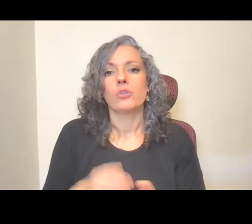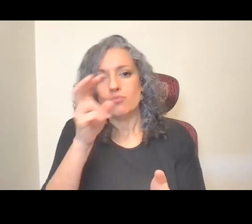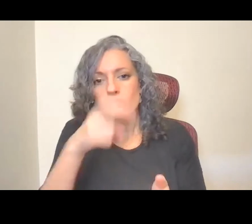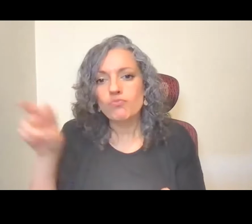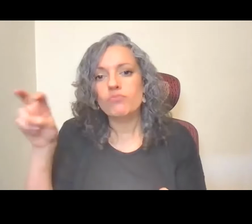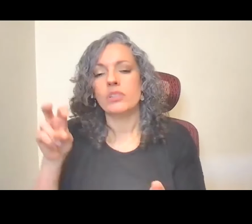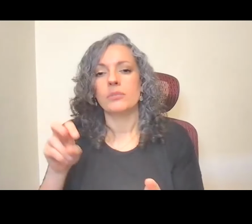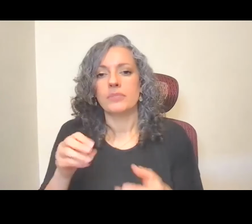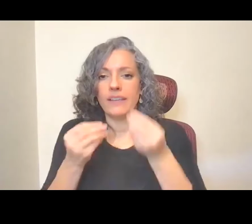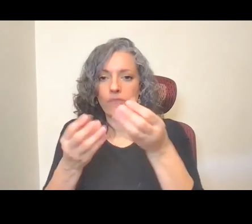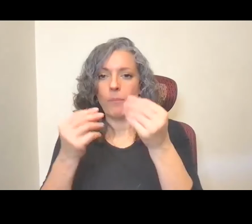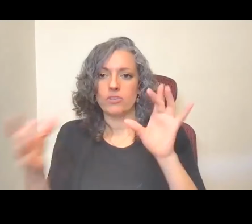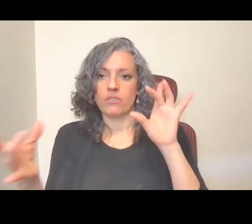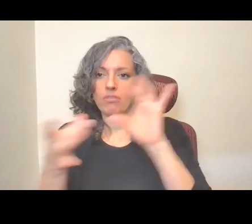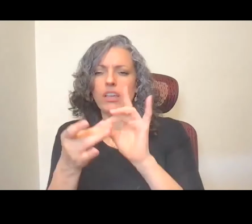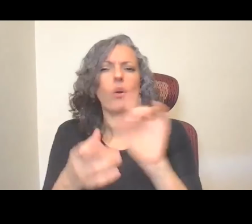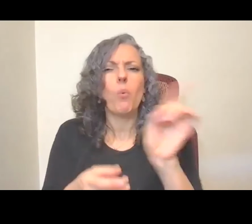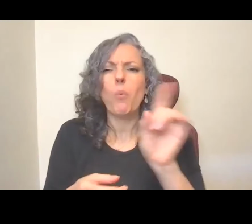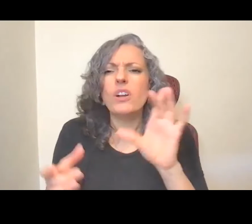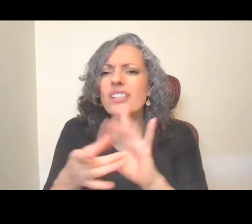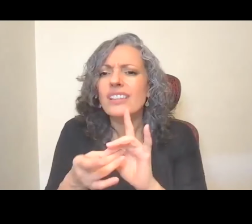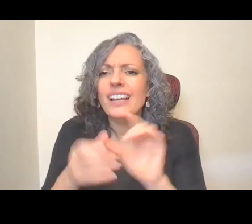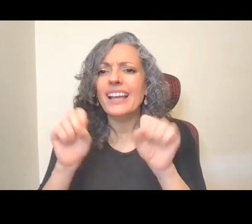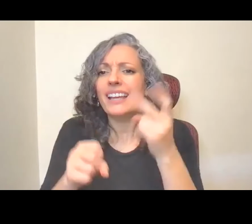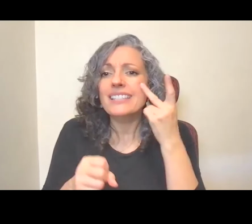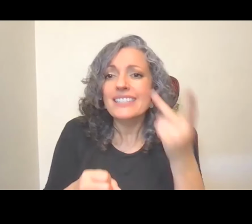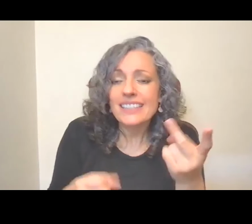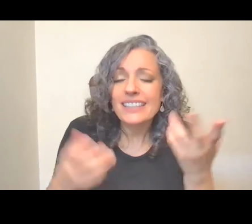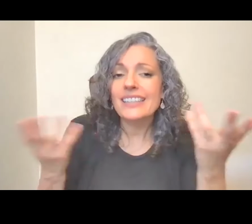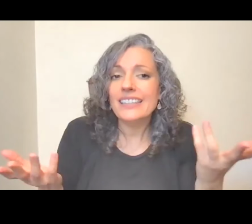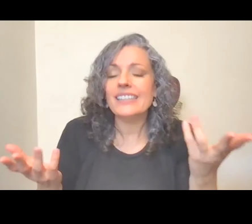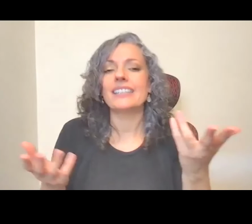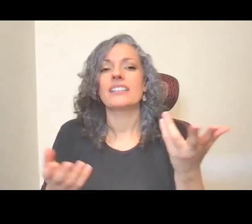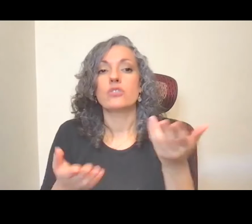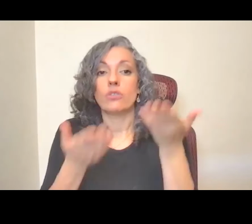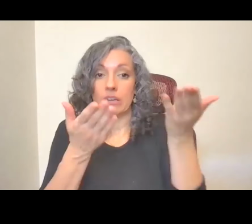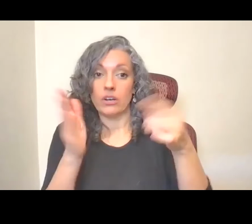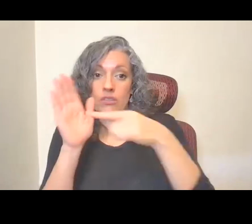Is it visible by default or not? So here in my example I have a cooking recipe website,